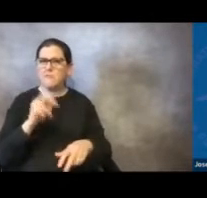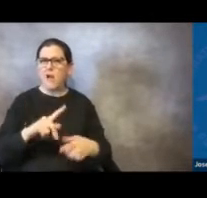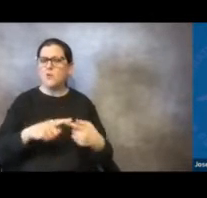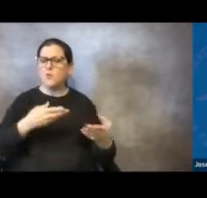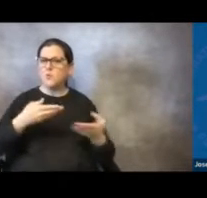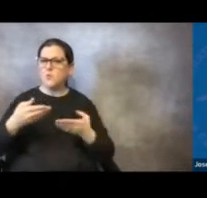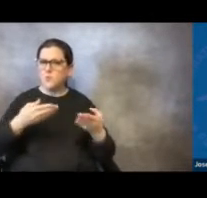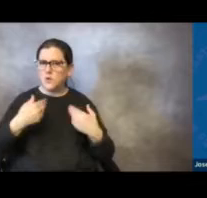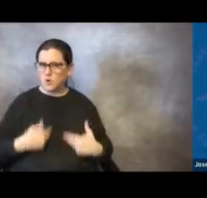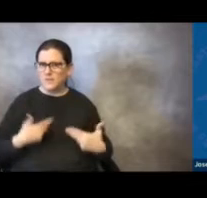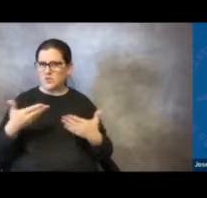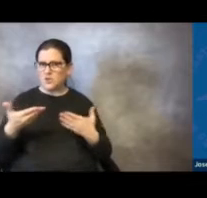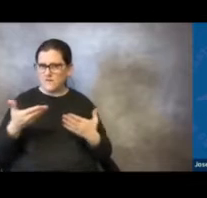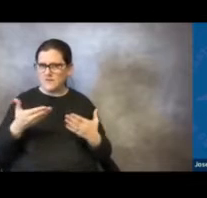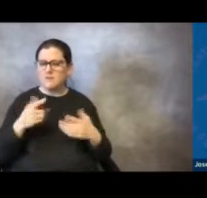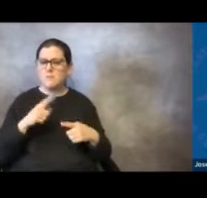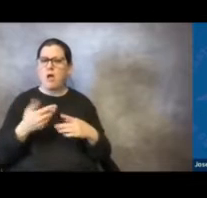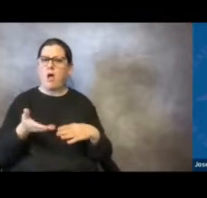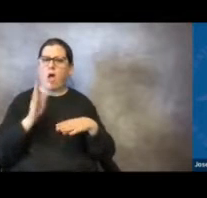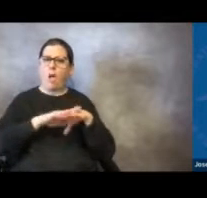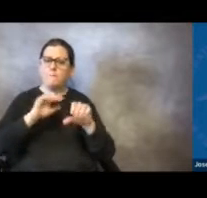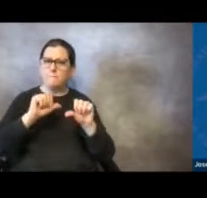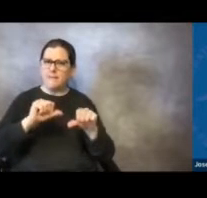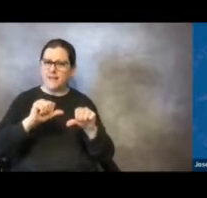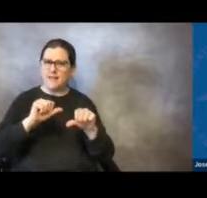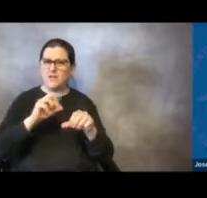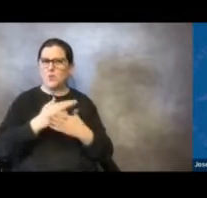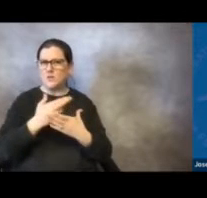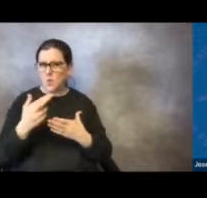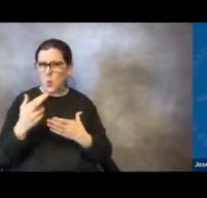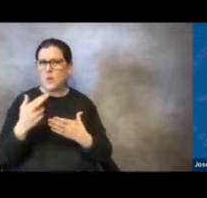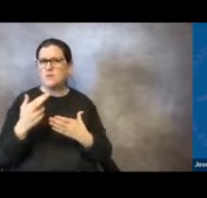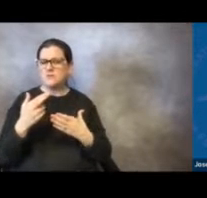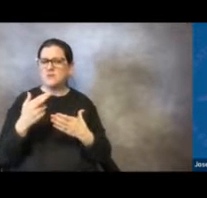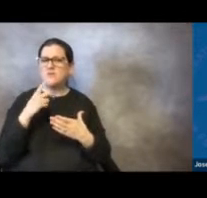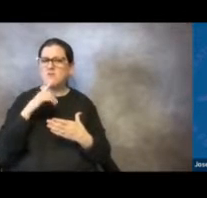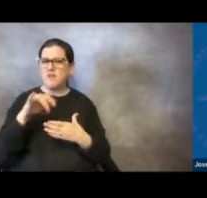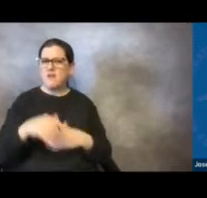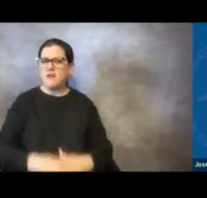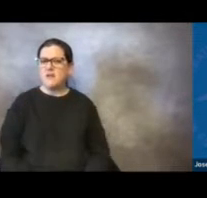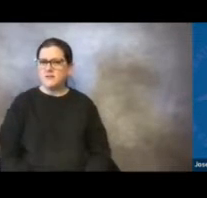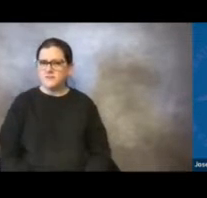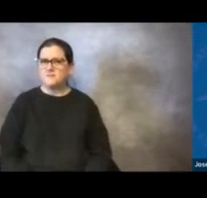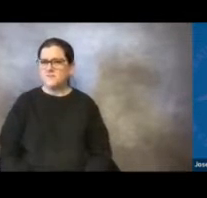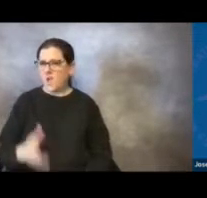and how we can increase the capacity and resources to make that investment. So I just wanted to share that upfront that we are talking about